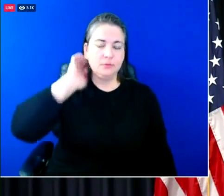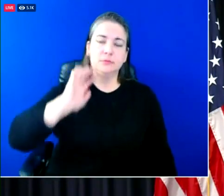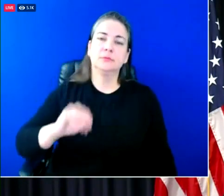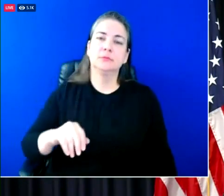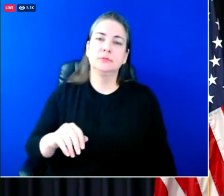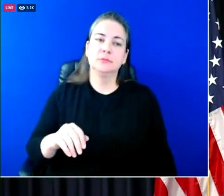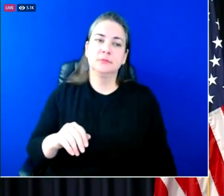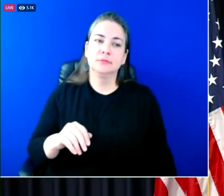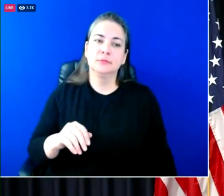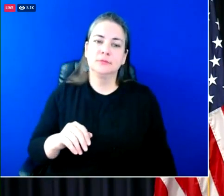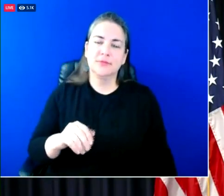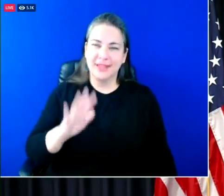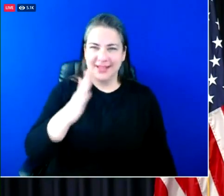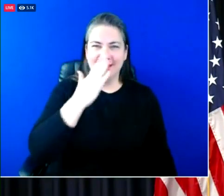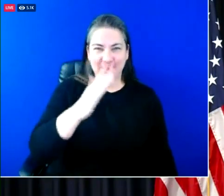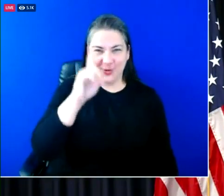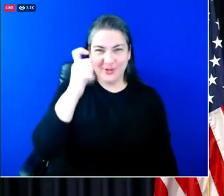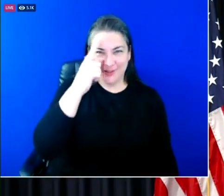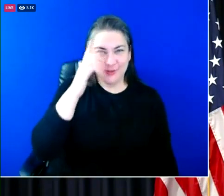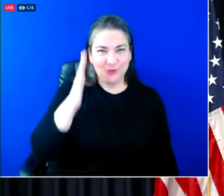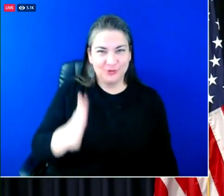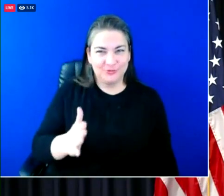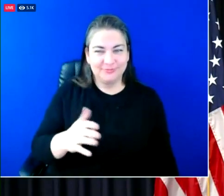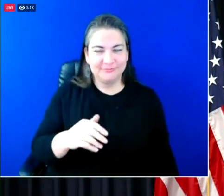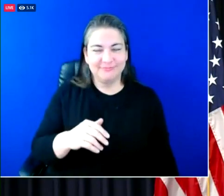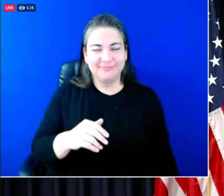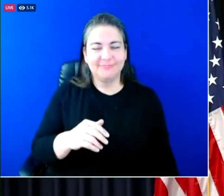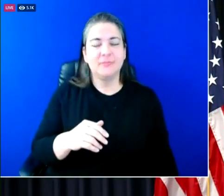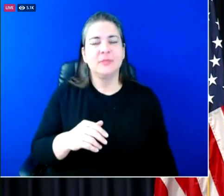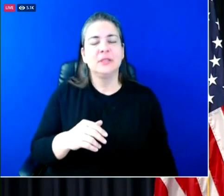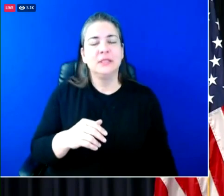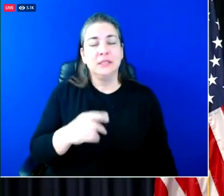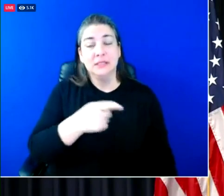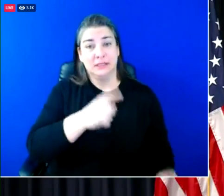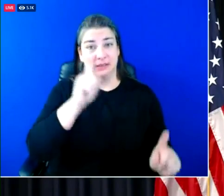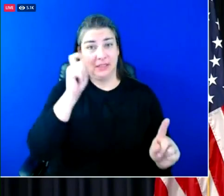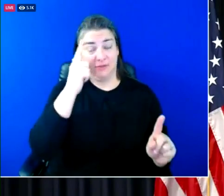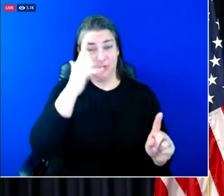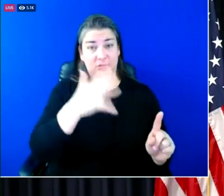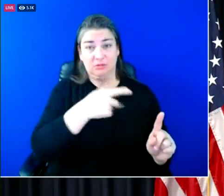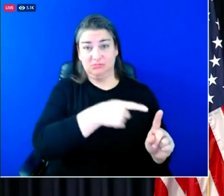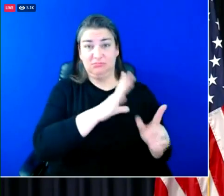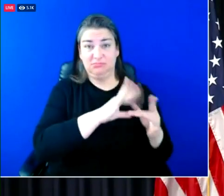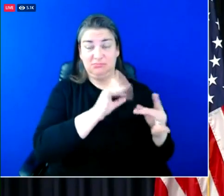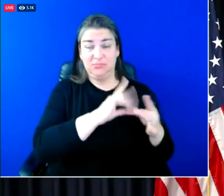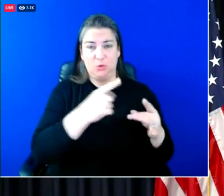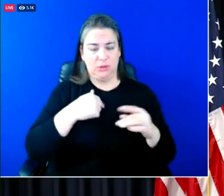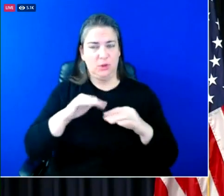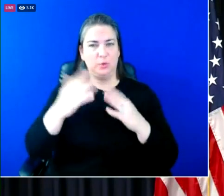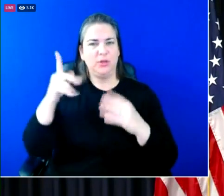Thank you, Governor. As the governor indicated, we opened the Stadio See, uh, this morning and